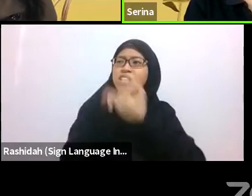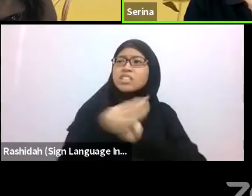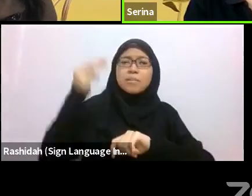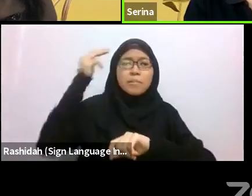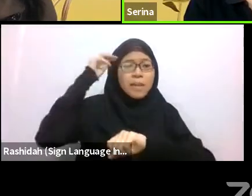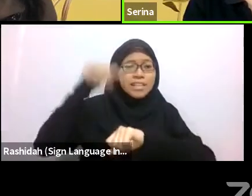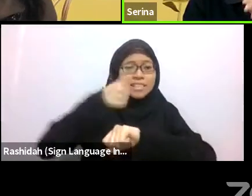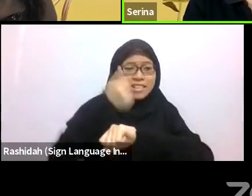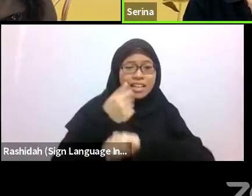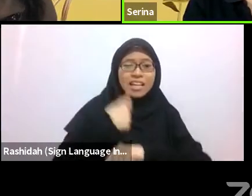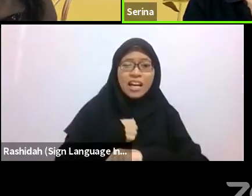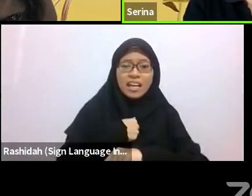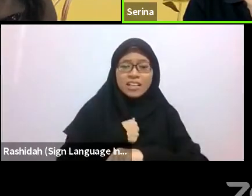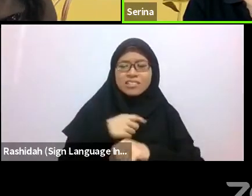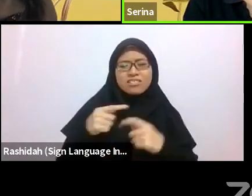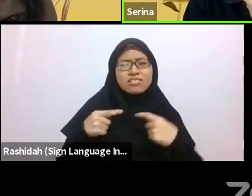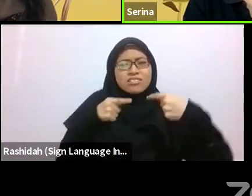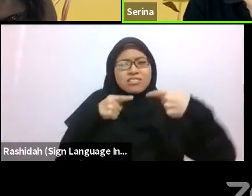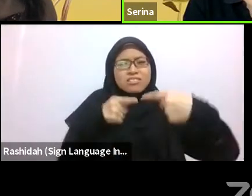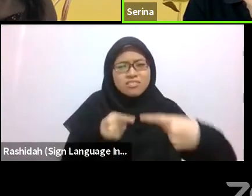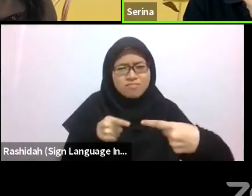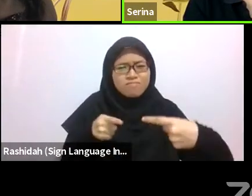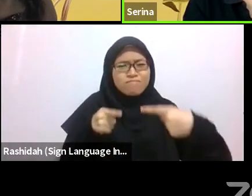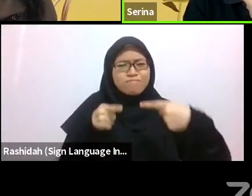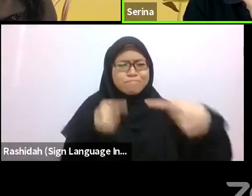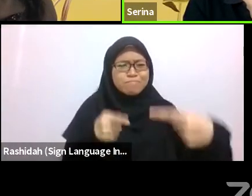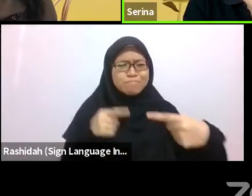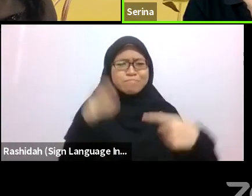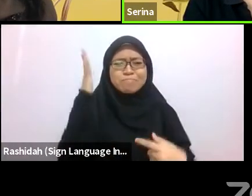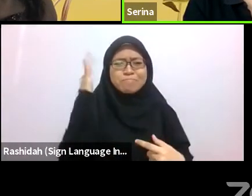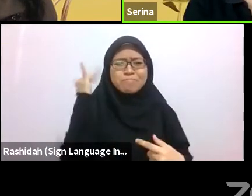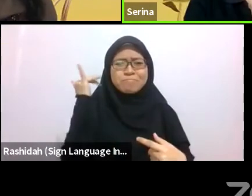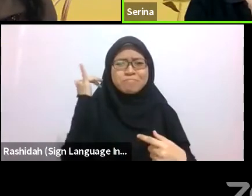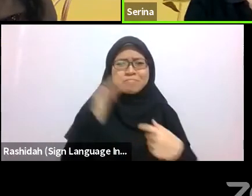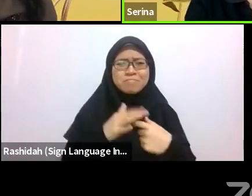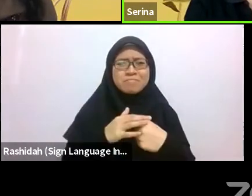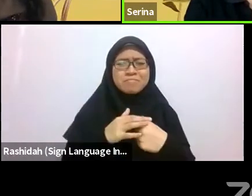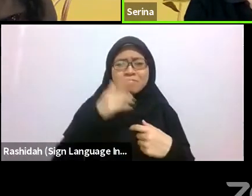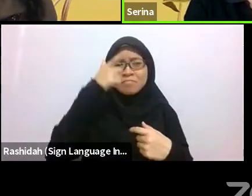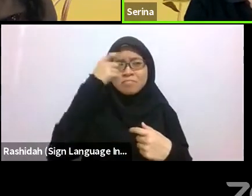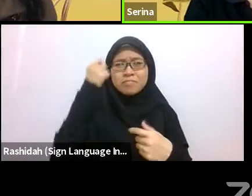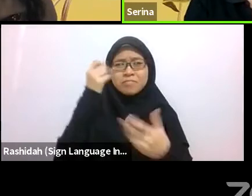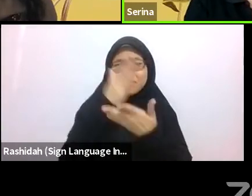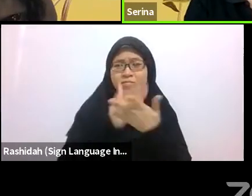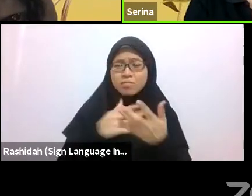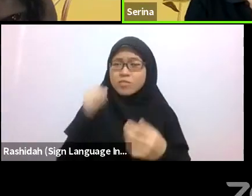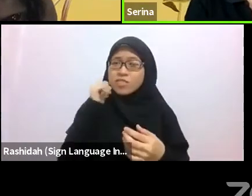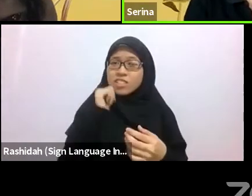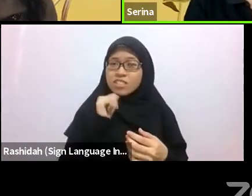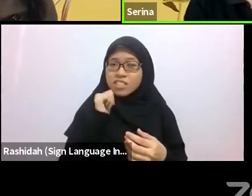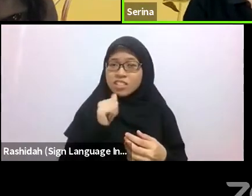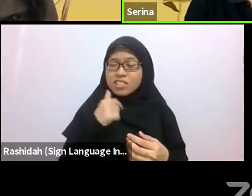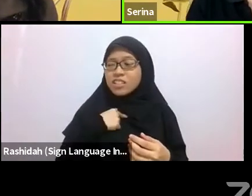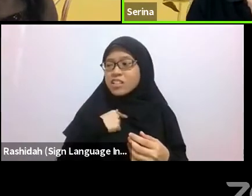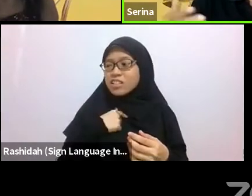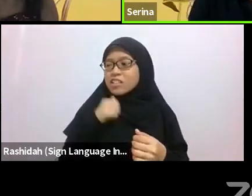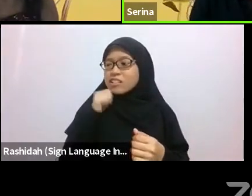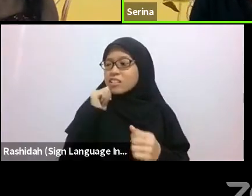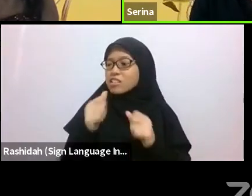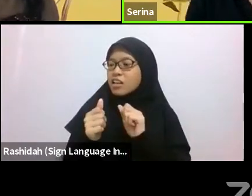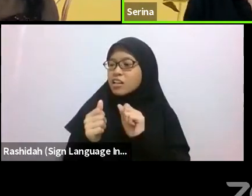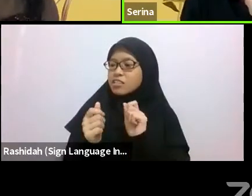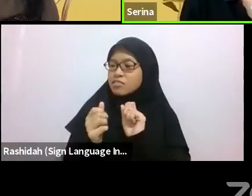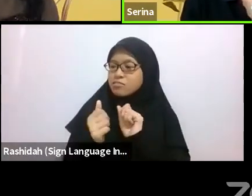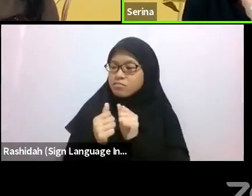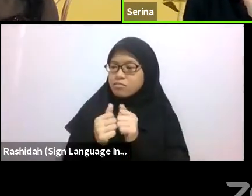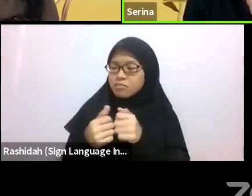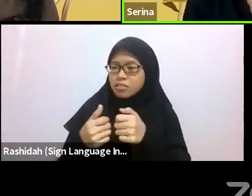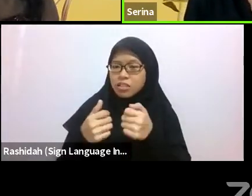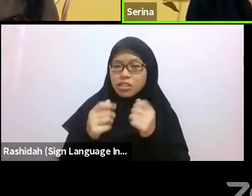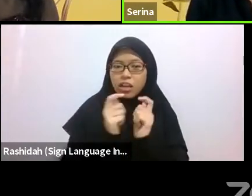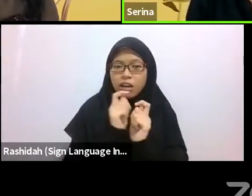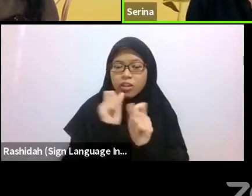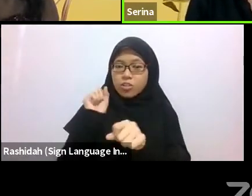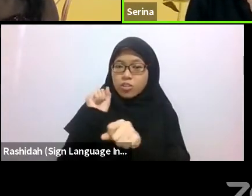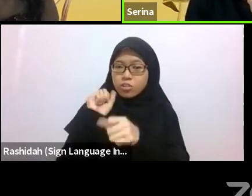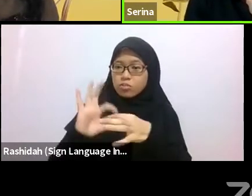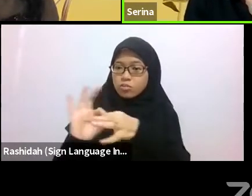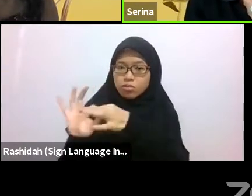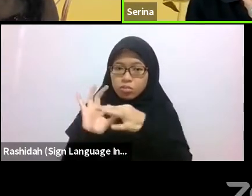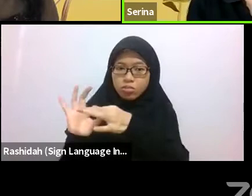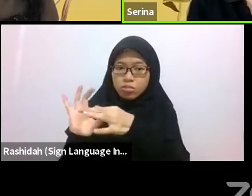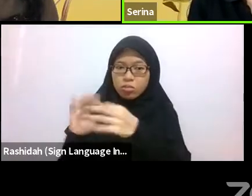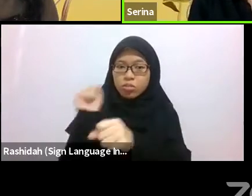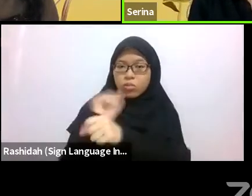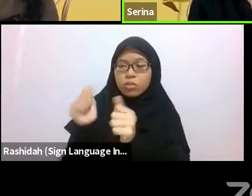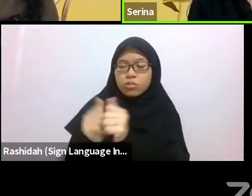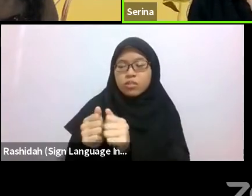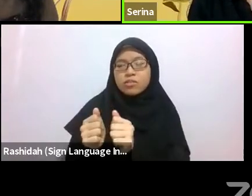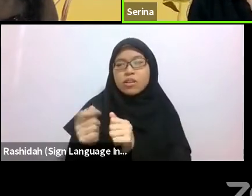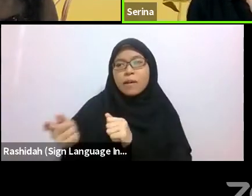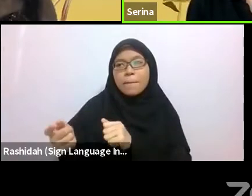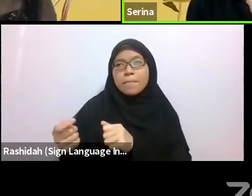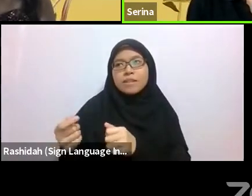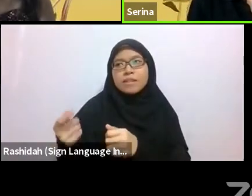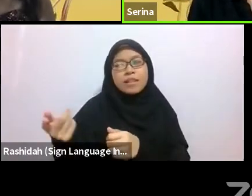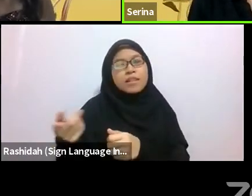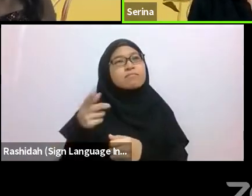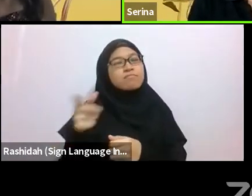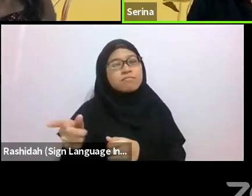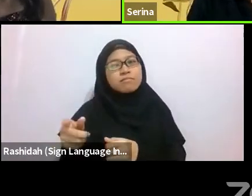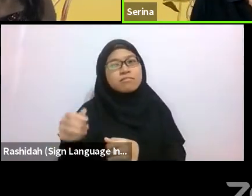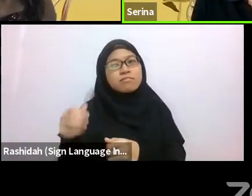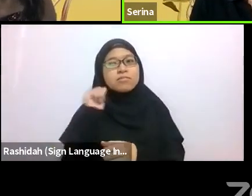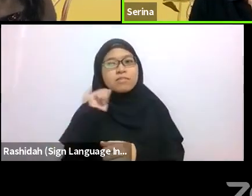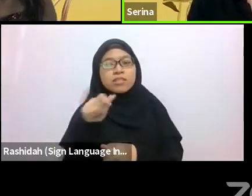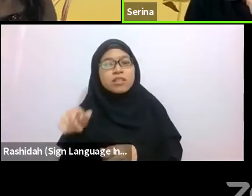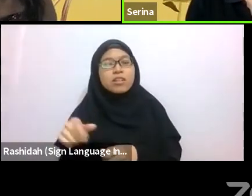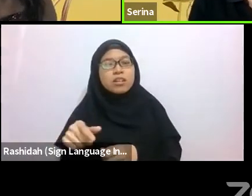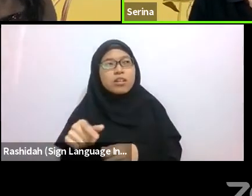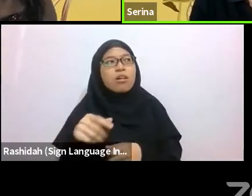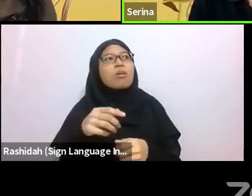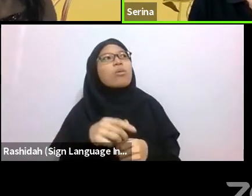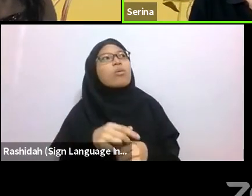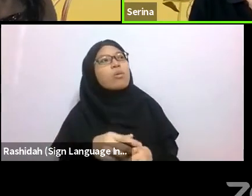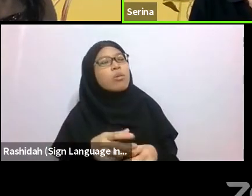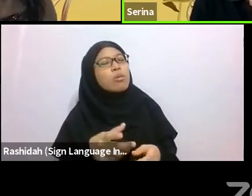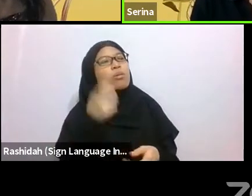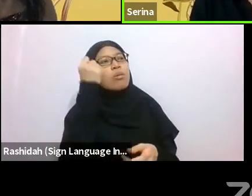Because for some of these girls that I worked with, we had many who were part of Kelab Alami, they sort of bought into my story of, “You can do more, you can go out, you can engage with people.”